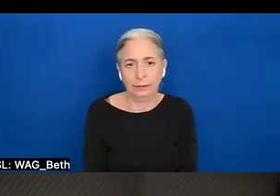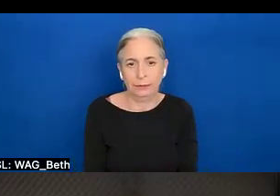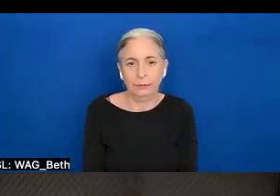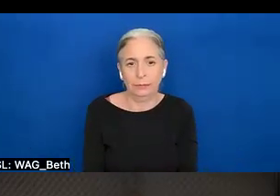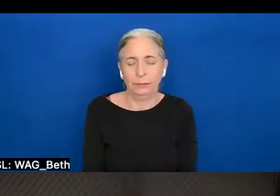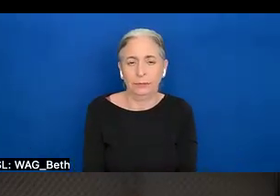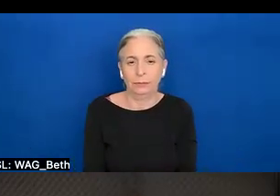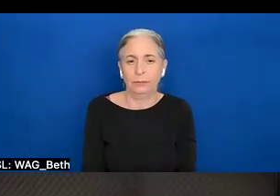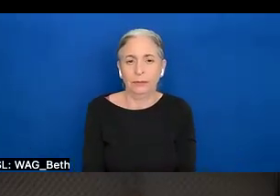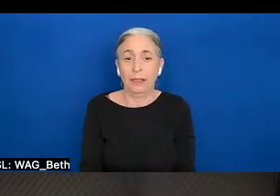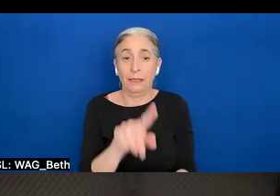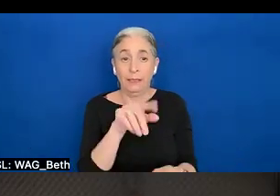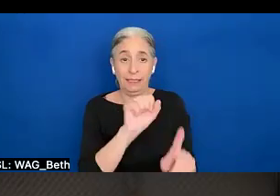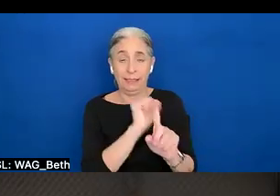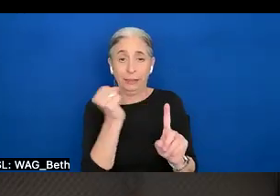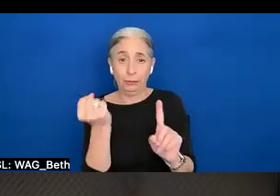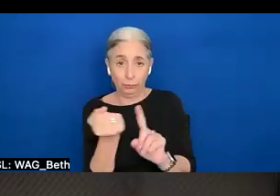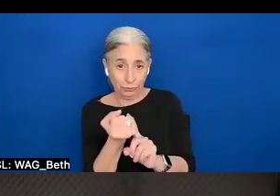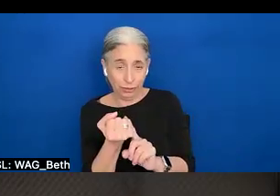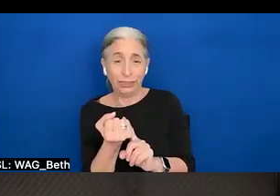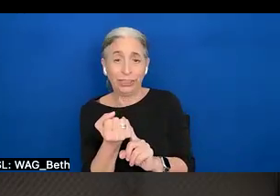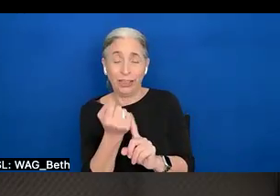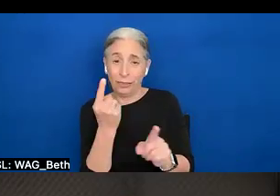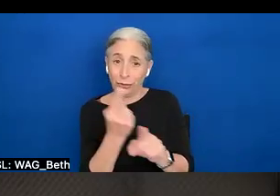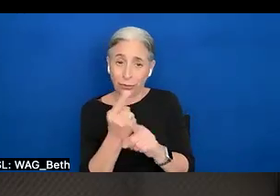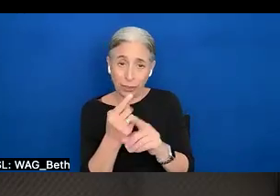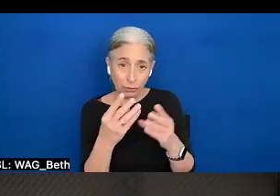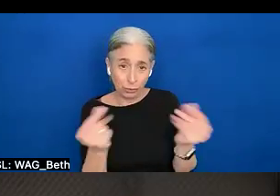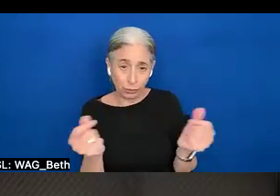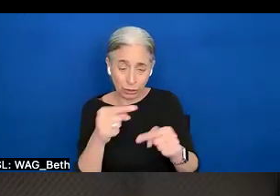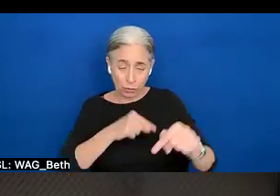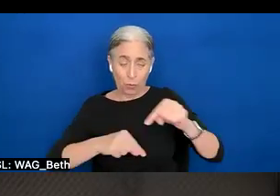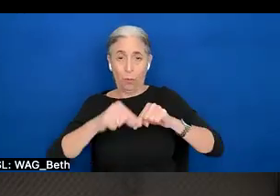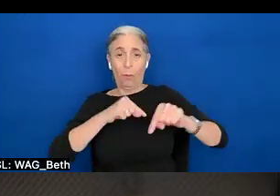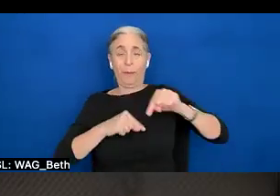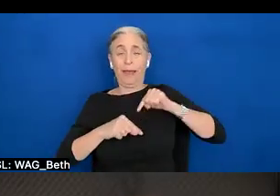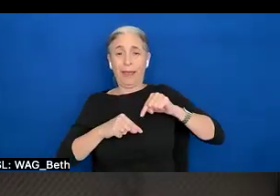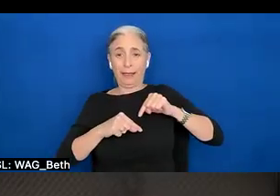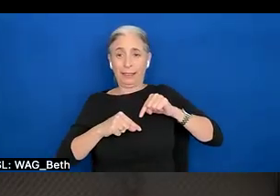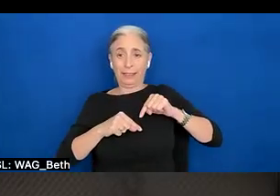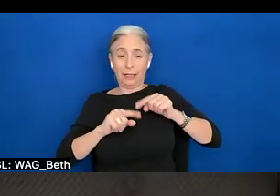In that case, the correct solution is go back to the